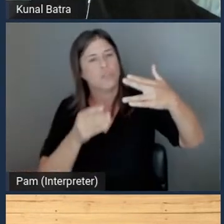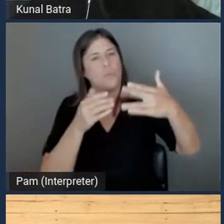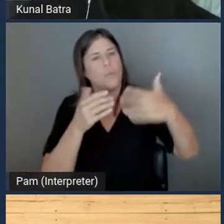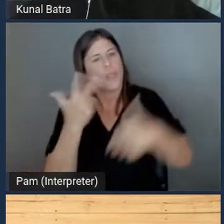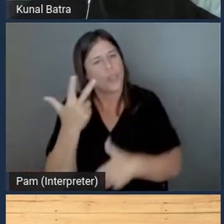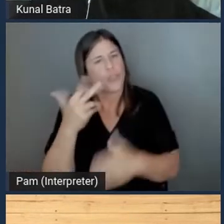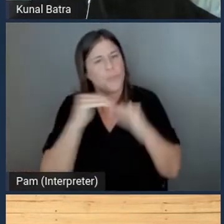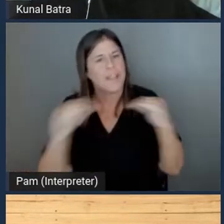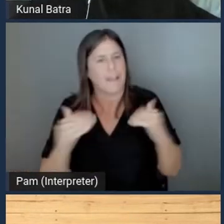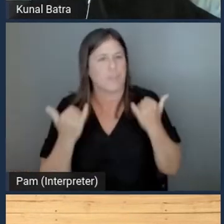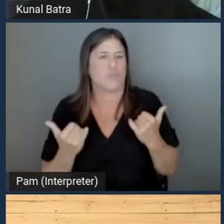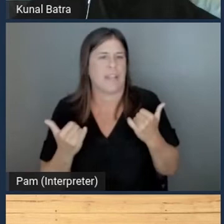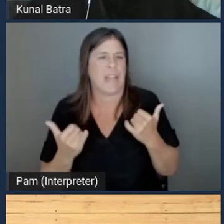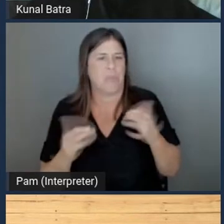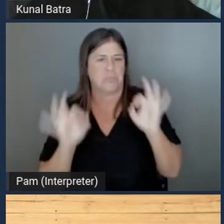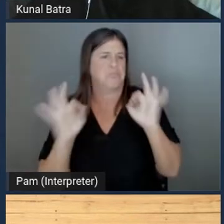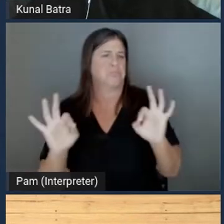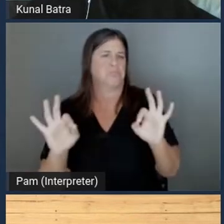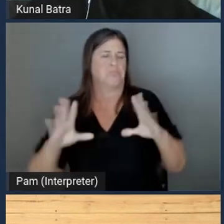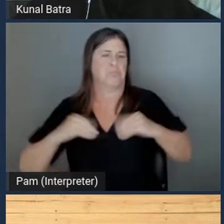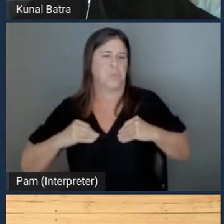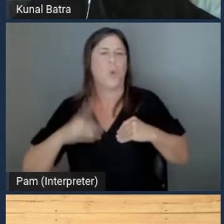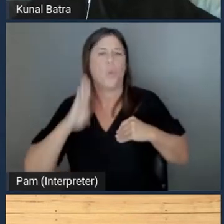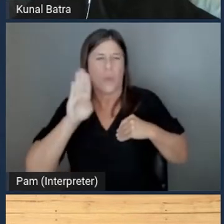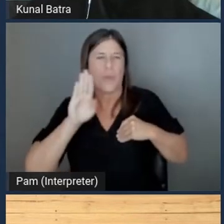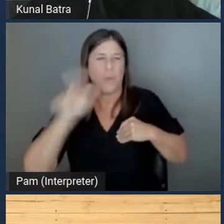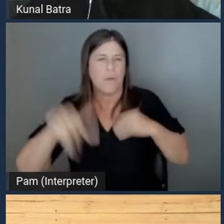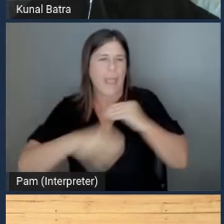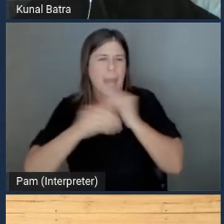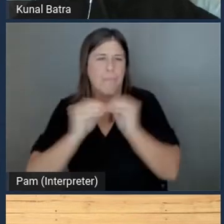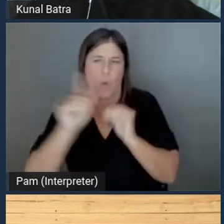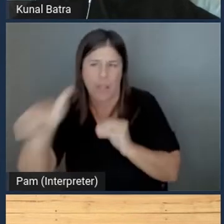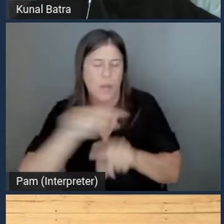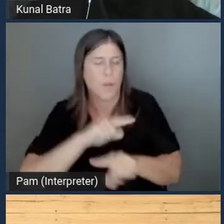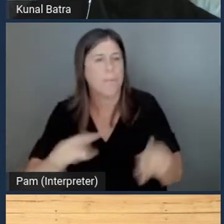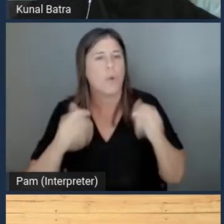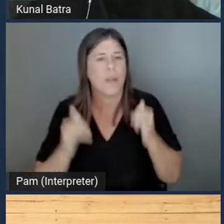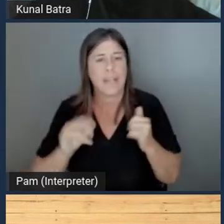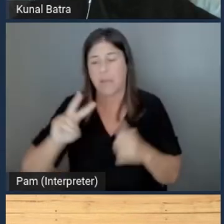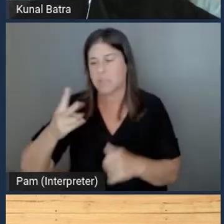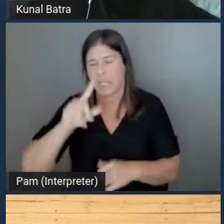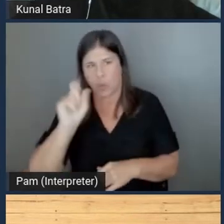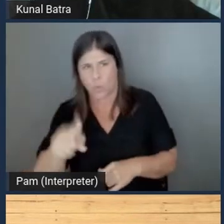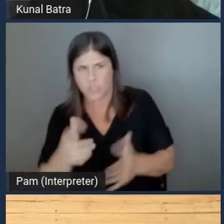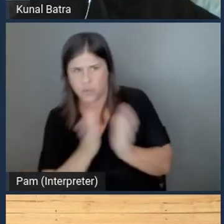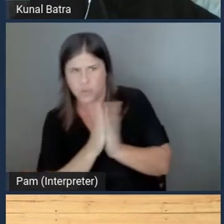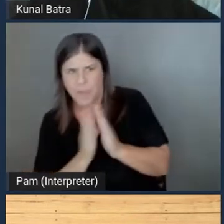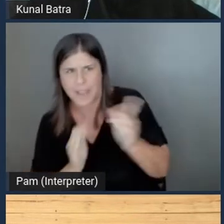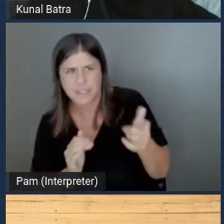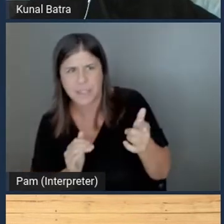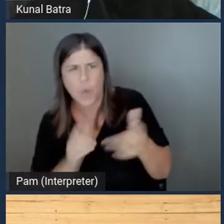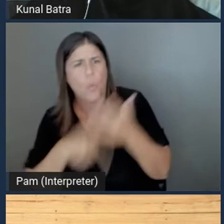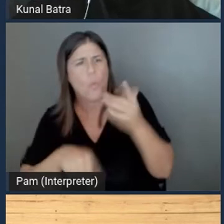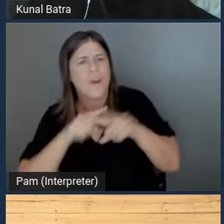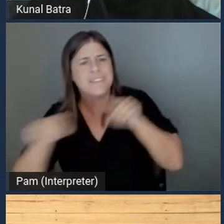Which we are planning to extend that in the future. The second question that you asked was what is the difference between SPICE